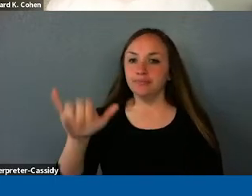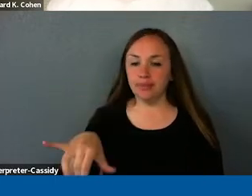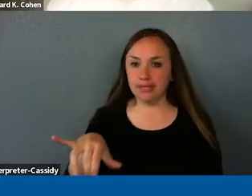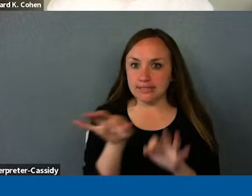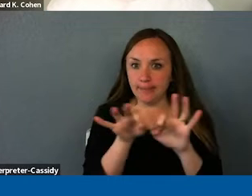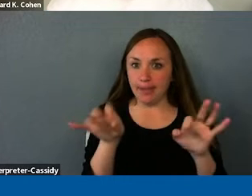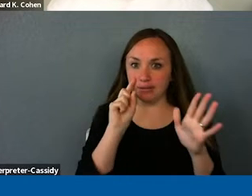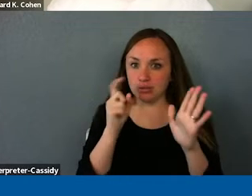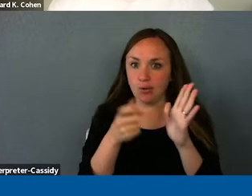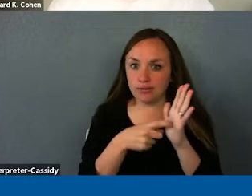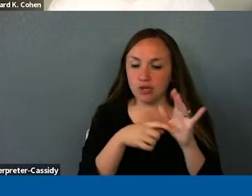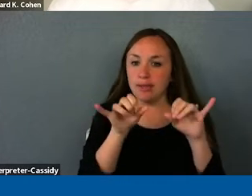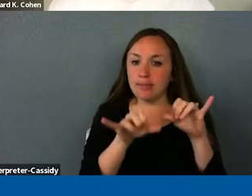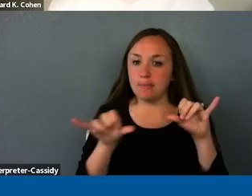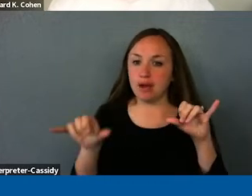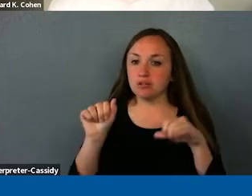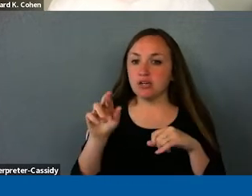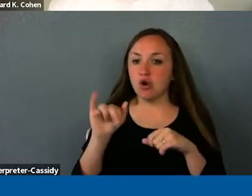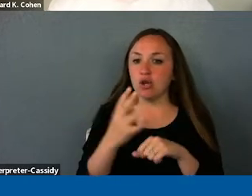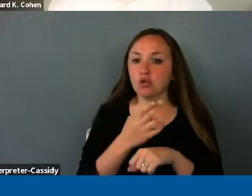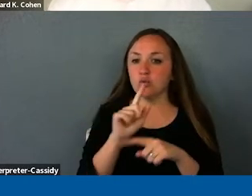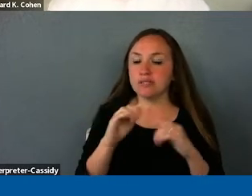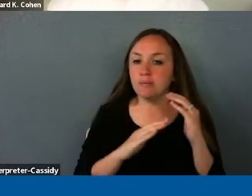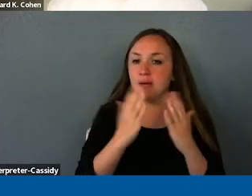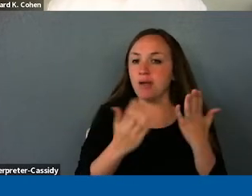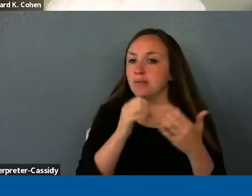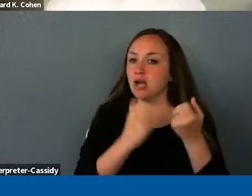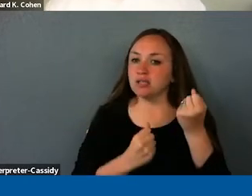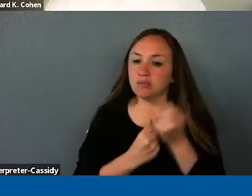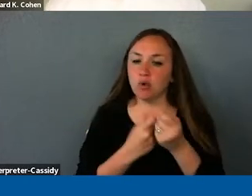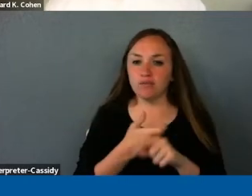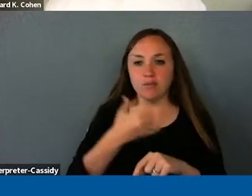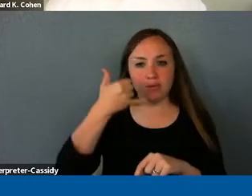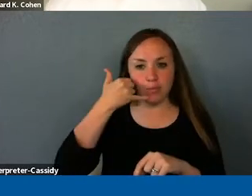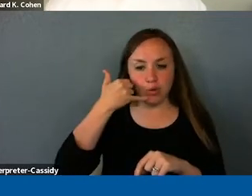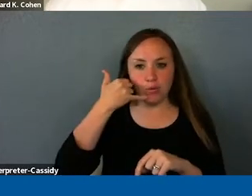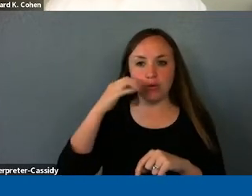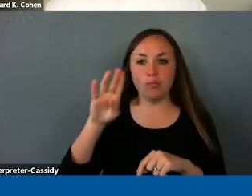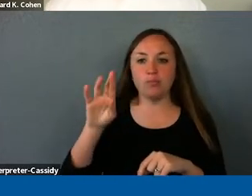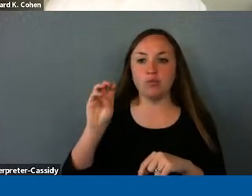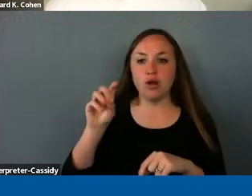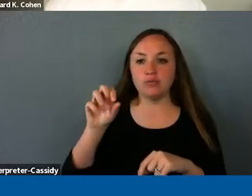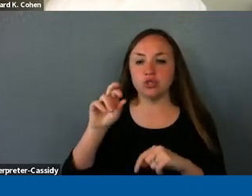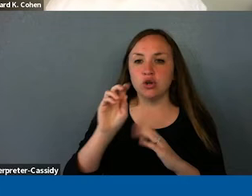these patterns and the ARIA used to build them may not be supported by mobile browsers. In fact, the design patterns did not even really take